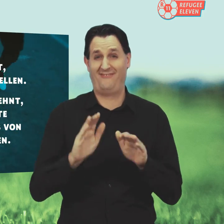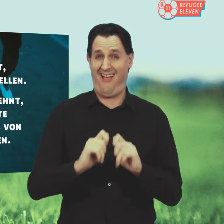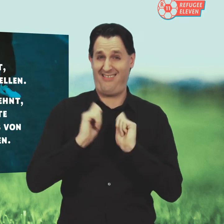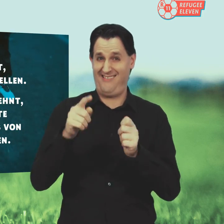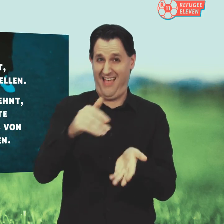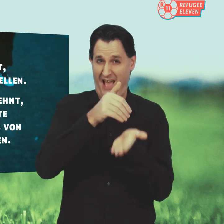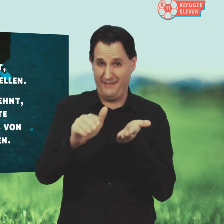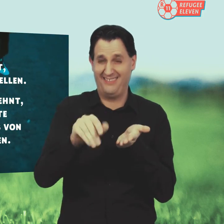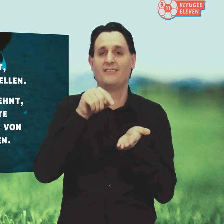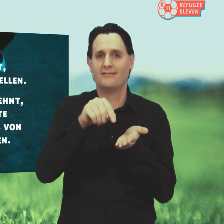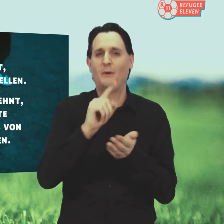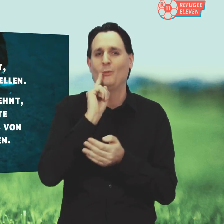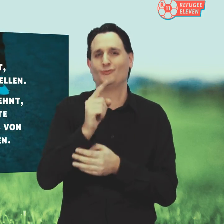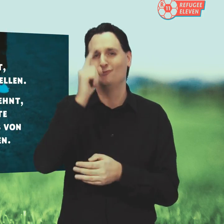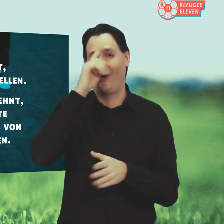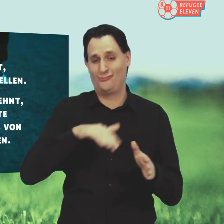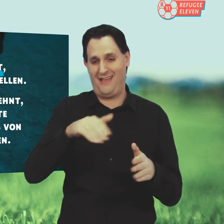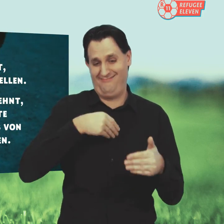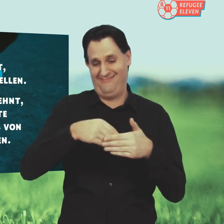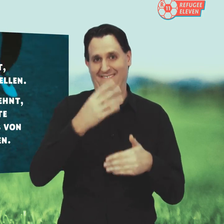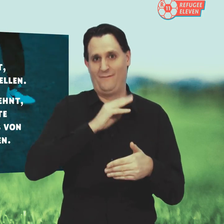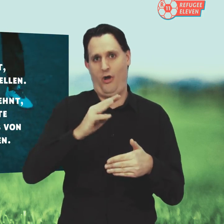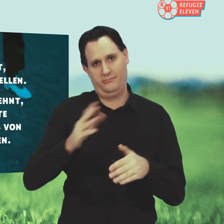IF REJECTED, THE PERSON MUST LEAVE GERMANY WITHIN FOUR WEEKS.